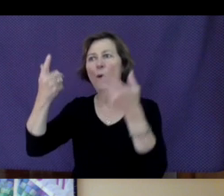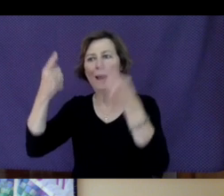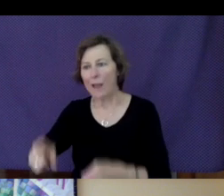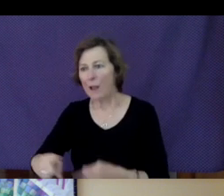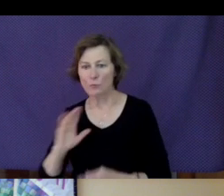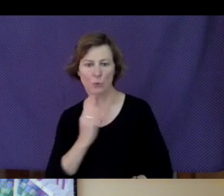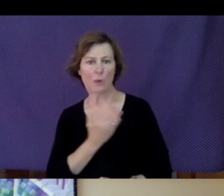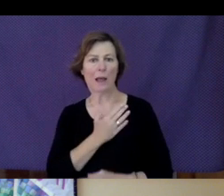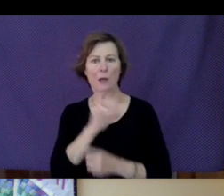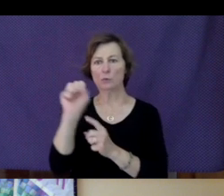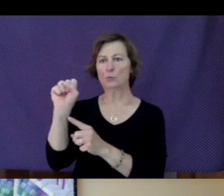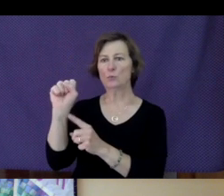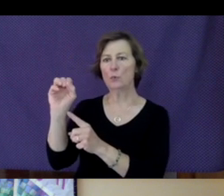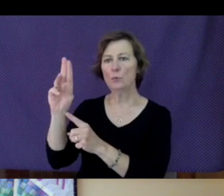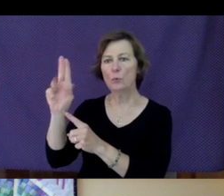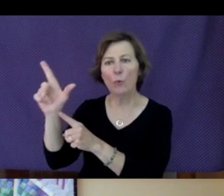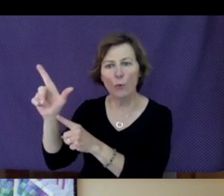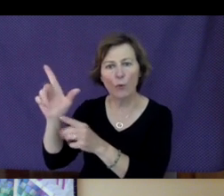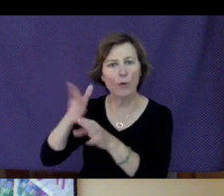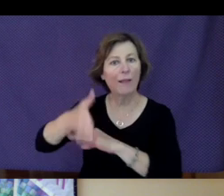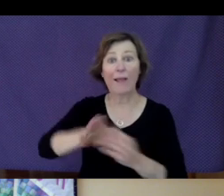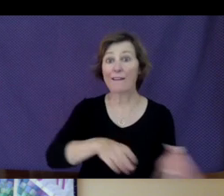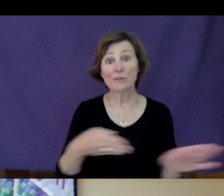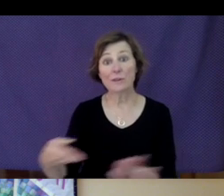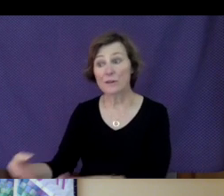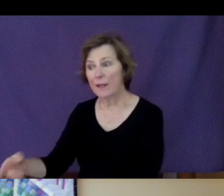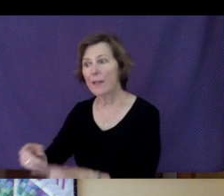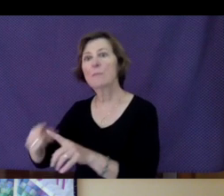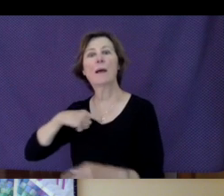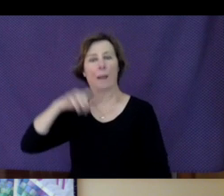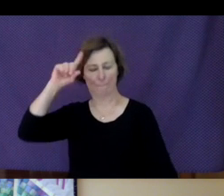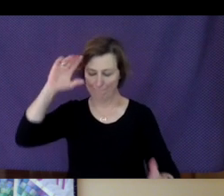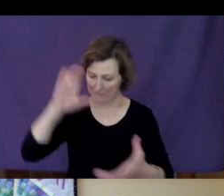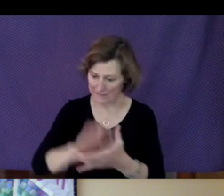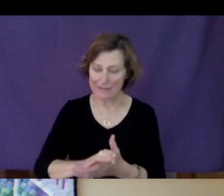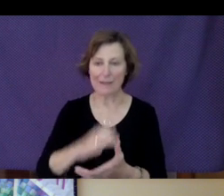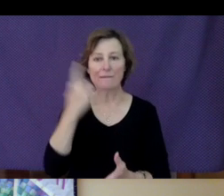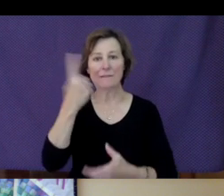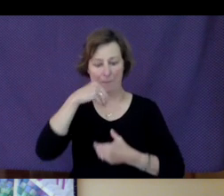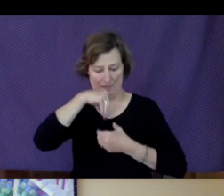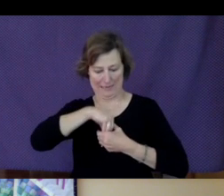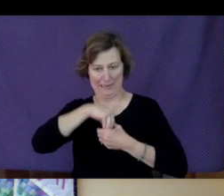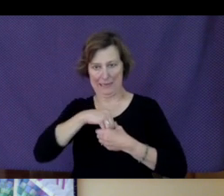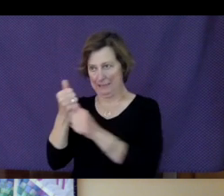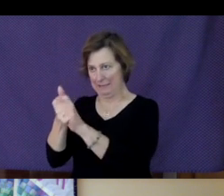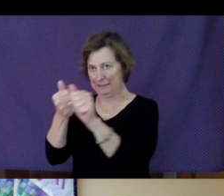I do believe that there is something in each of us that transcends the atoms and energy